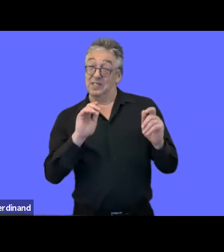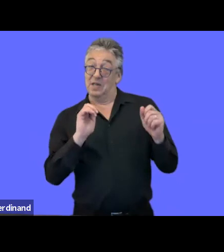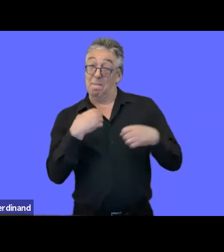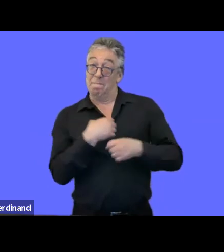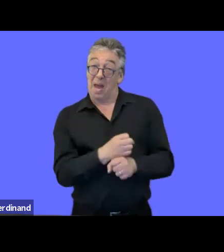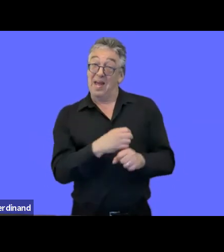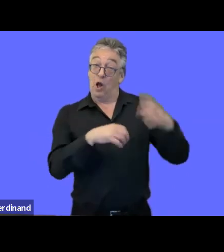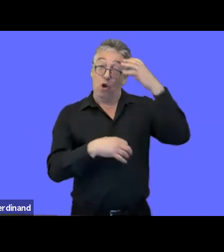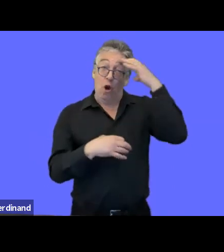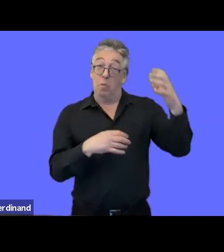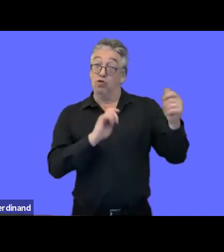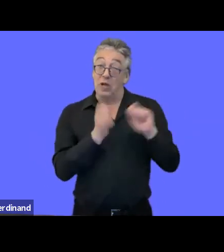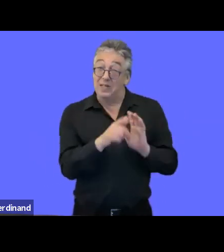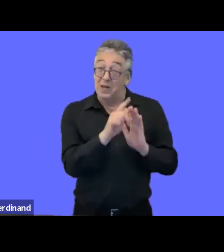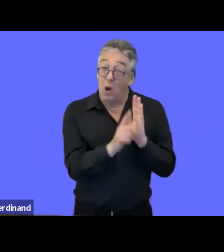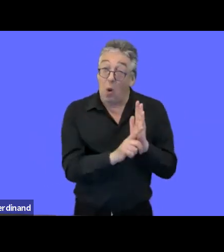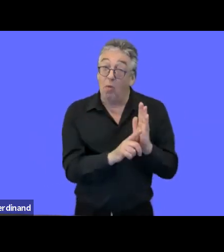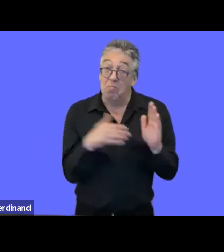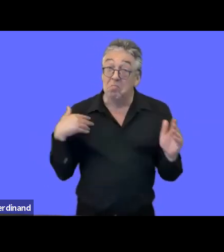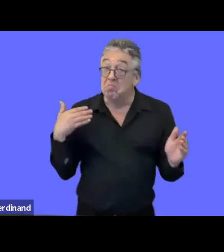Another question whether there was a new opportunity